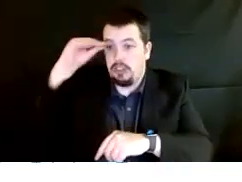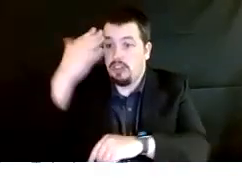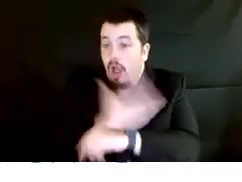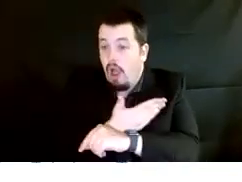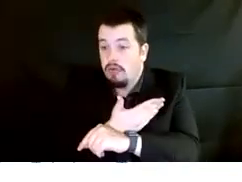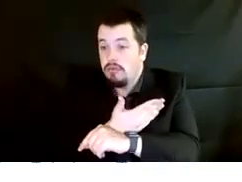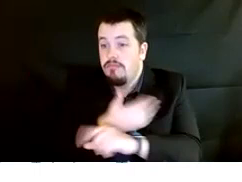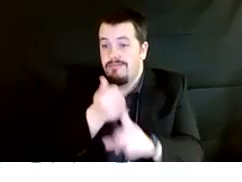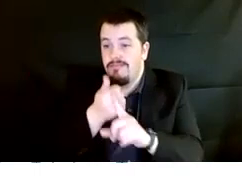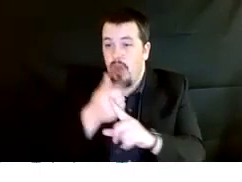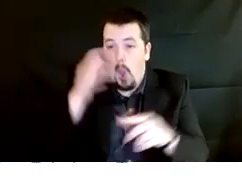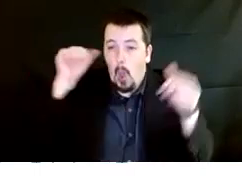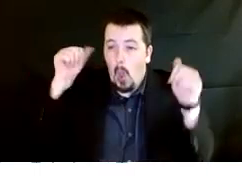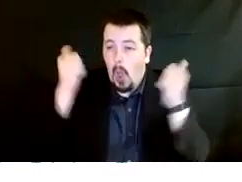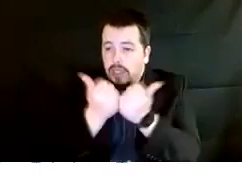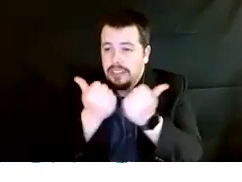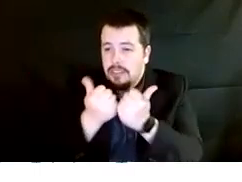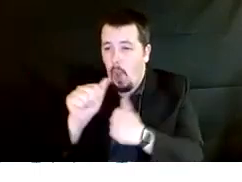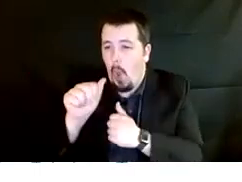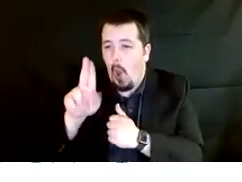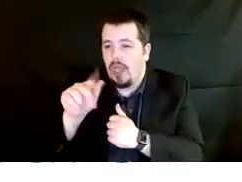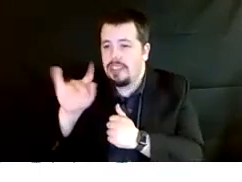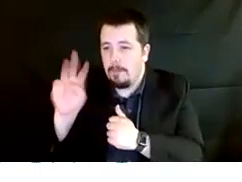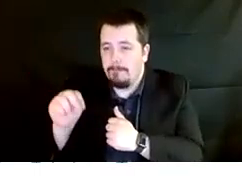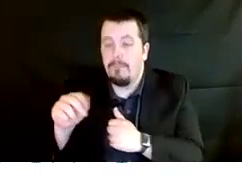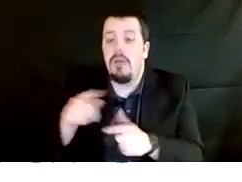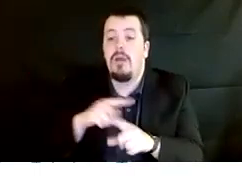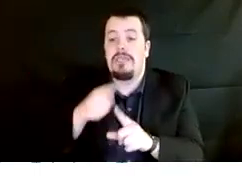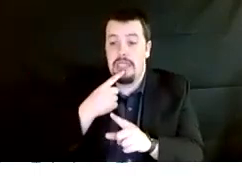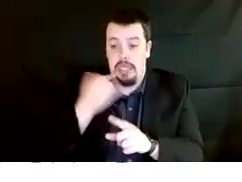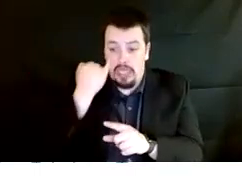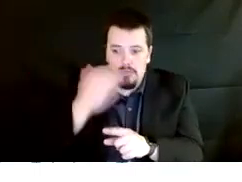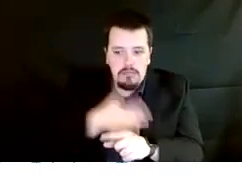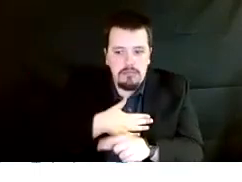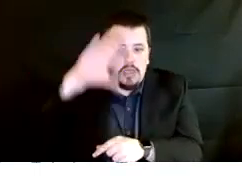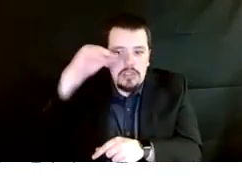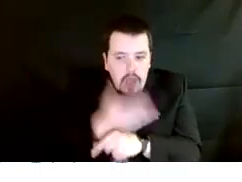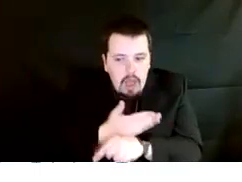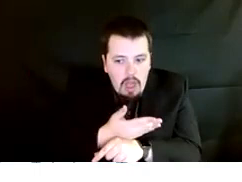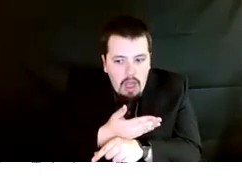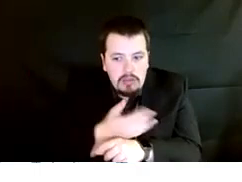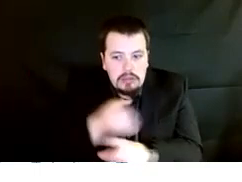autism and she asked me ..she said Brian like if my son gets this disease and has to go